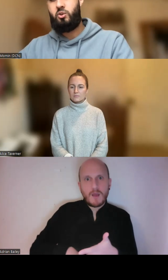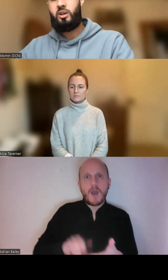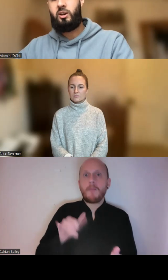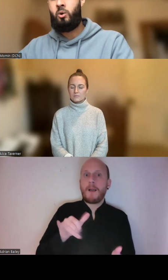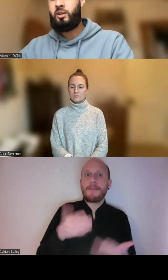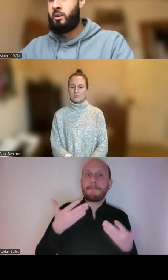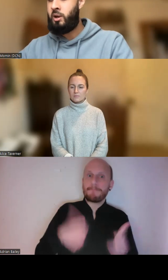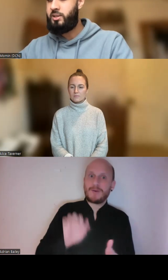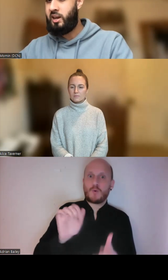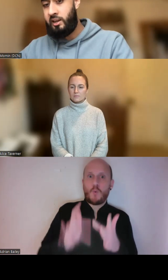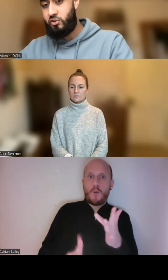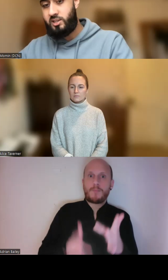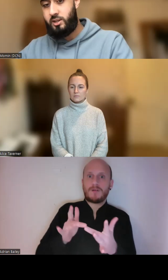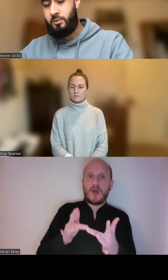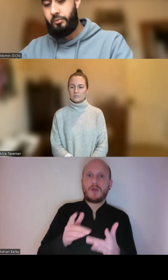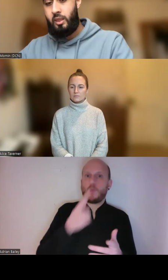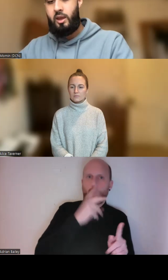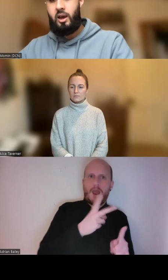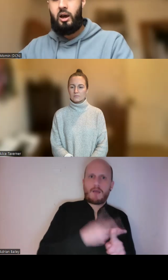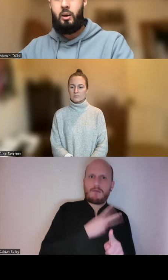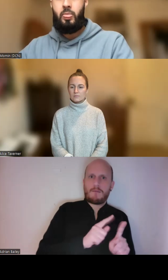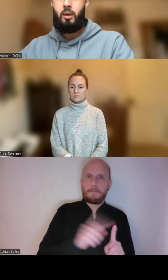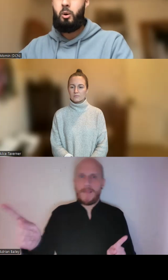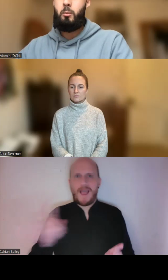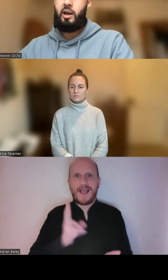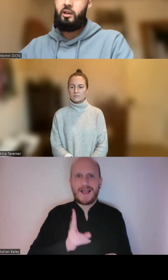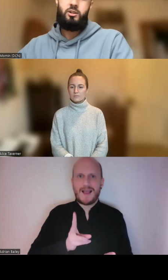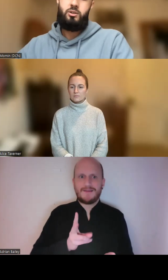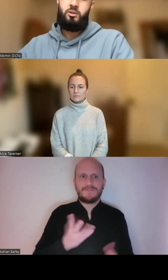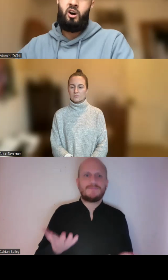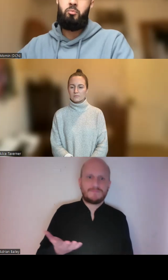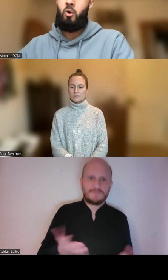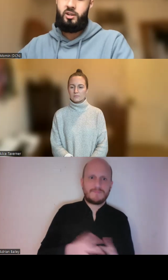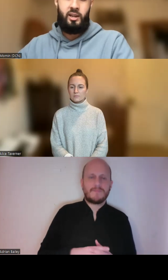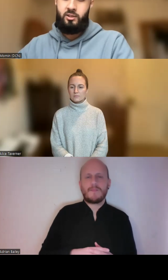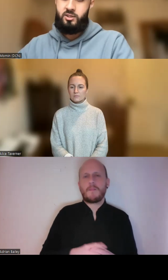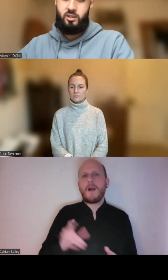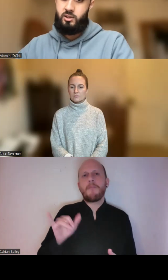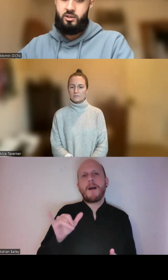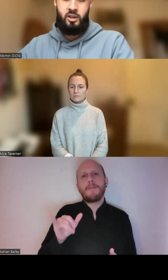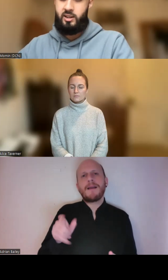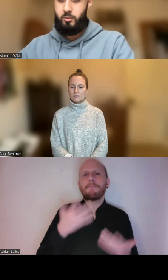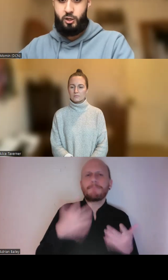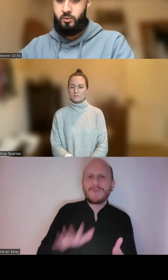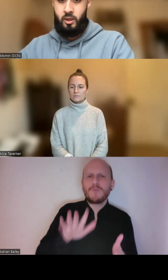You're looking at an audience that might be slightly interested but might not have bought tickets to an exhibition.